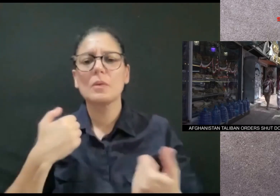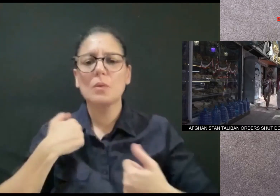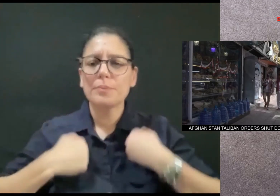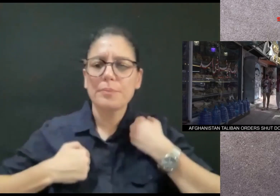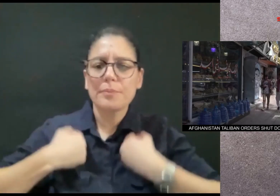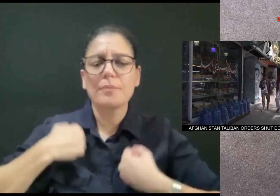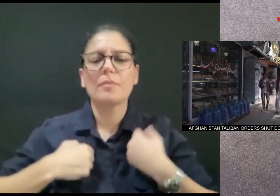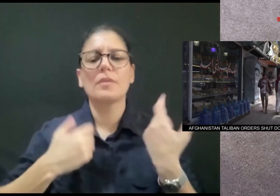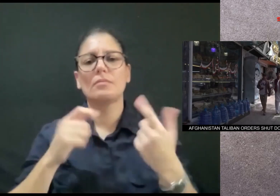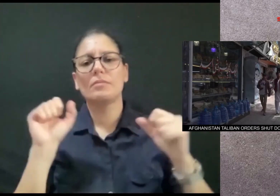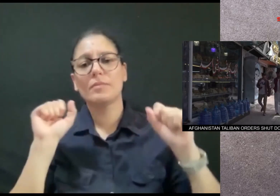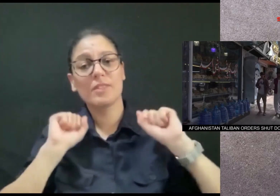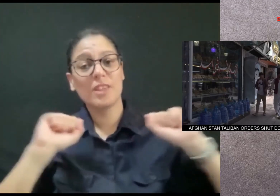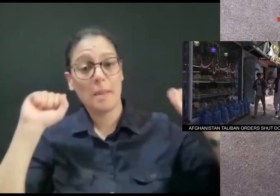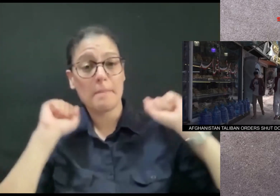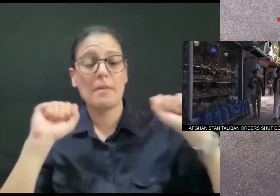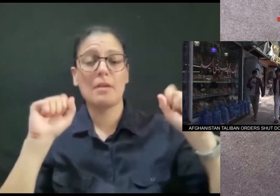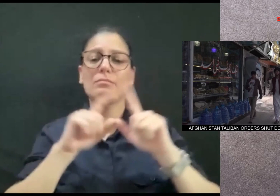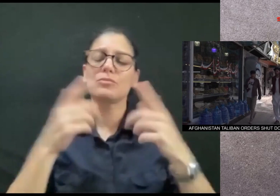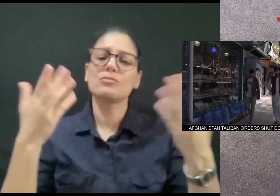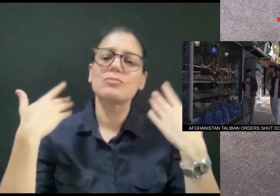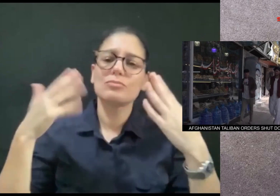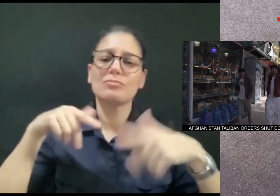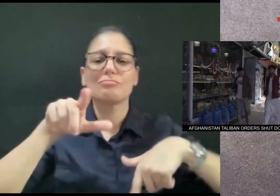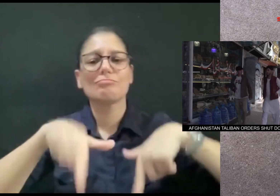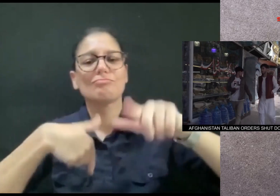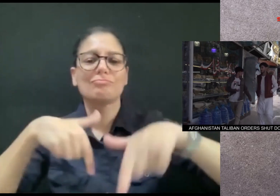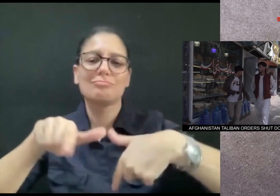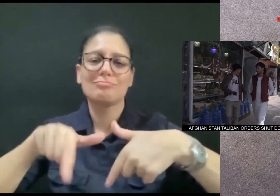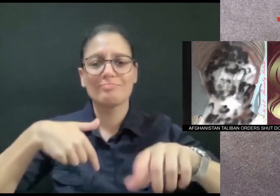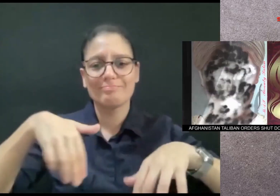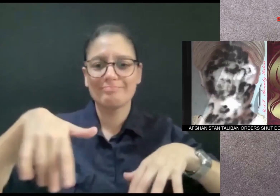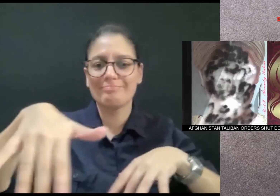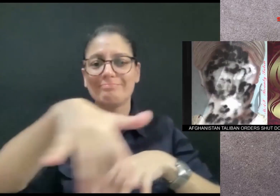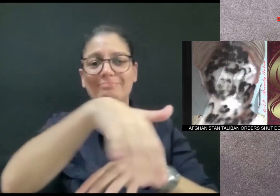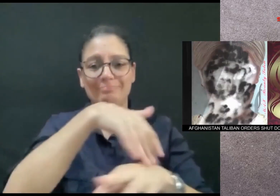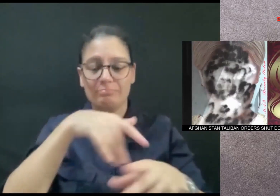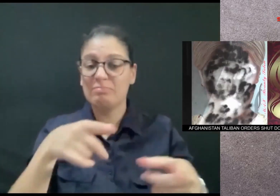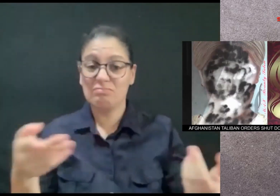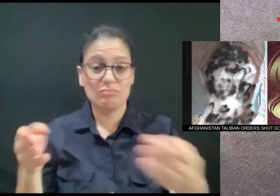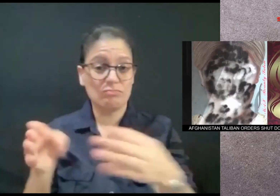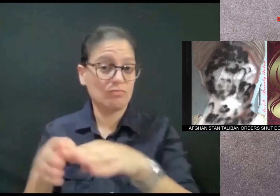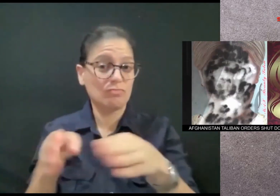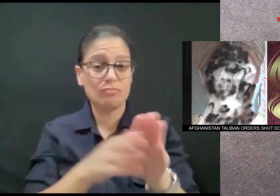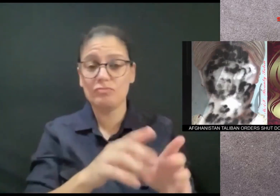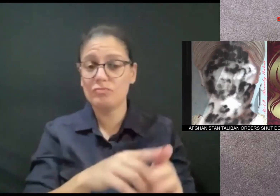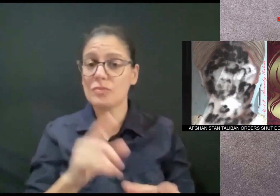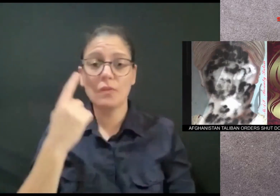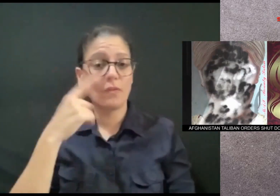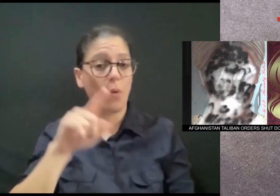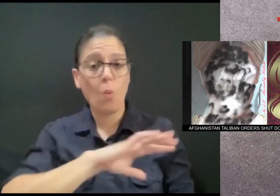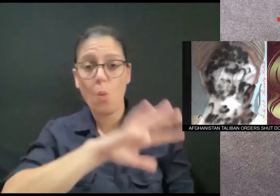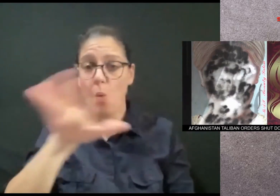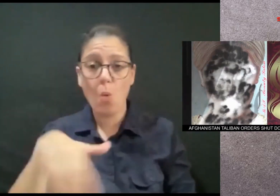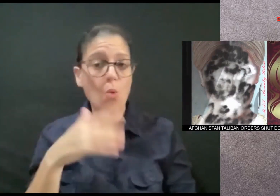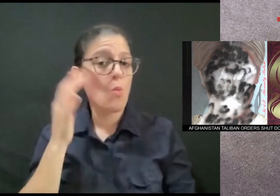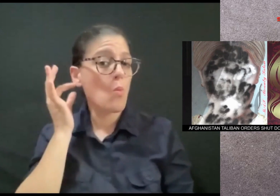bathhouses gyms and parks have also been closed to women since the Taliban returned to power